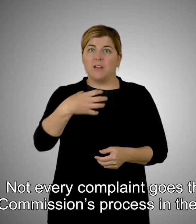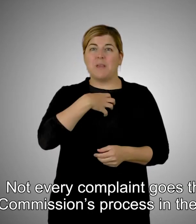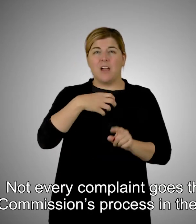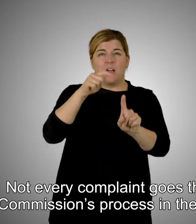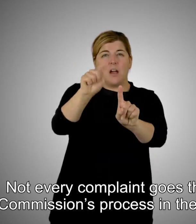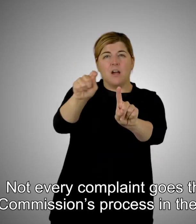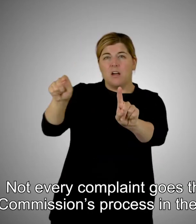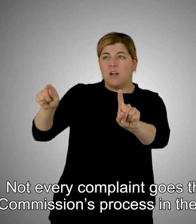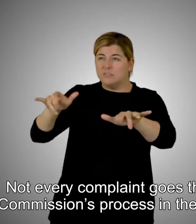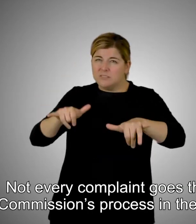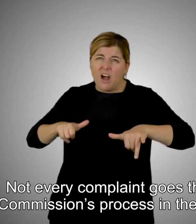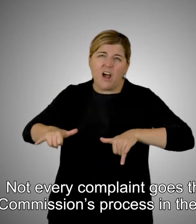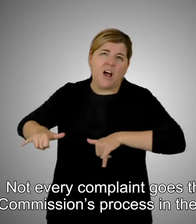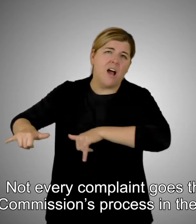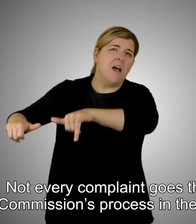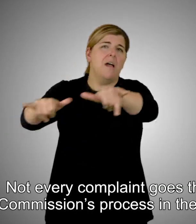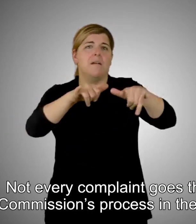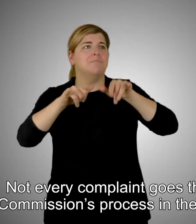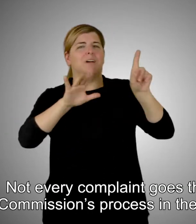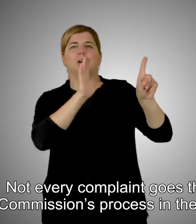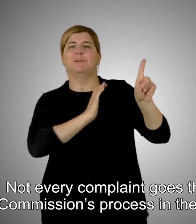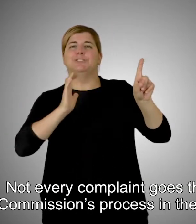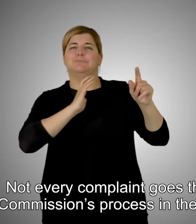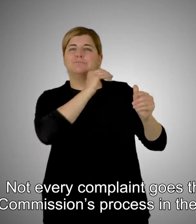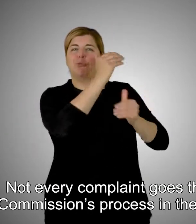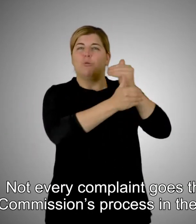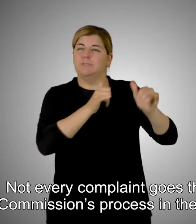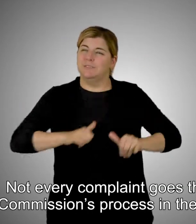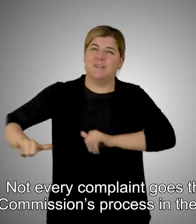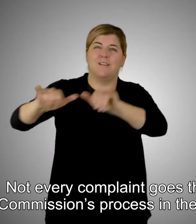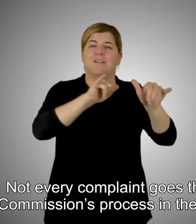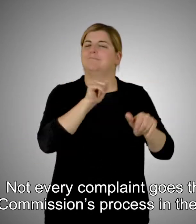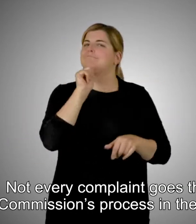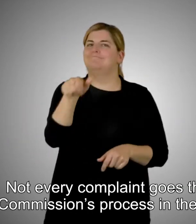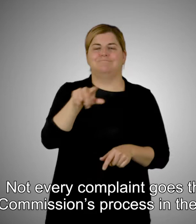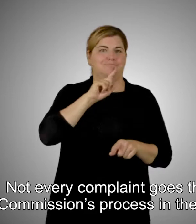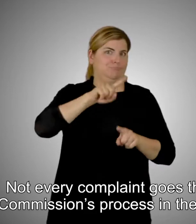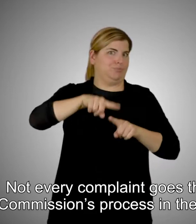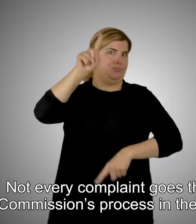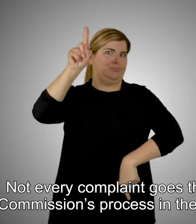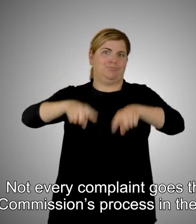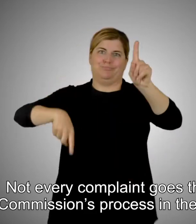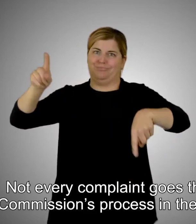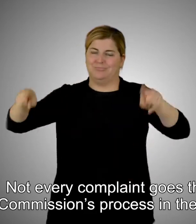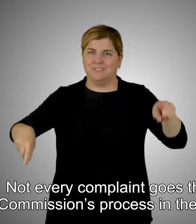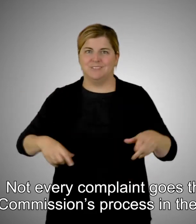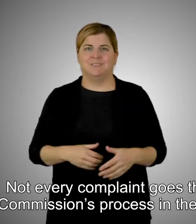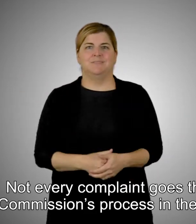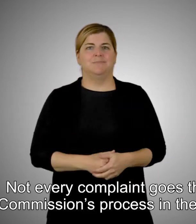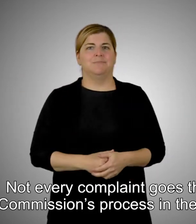Not every complaint goes through the Commission’s process in the same way.